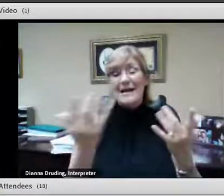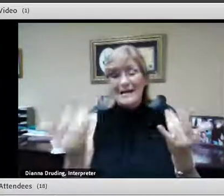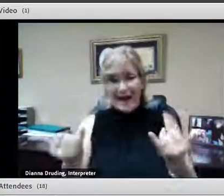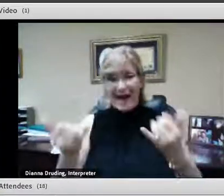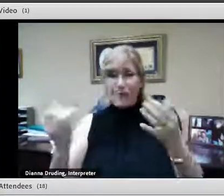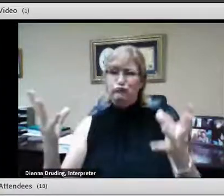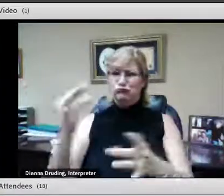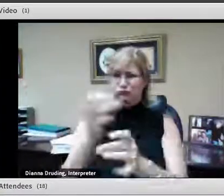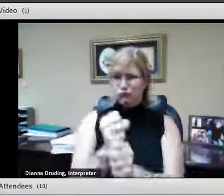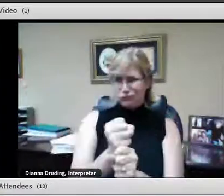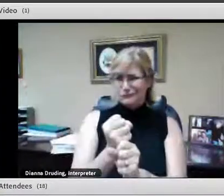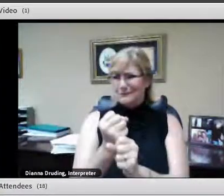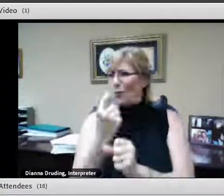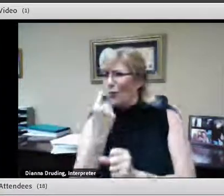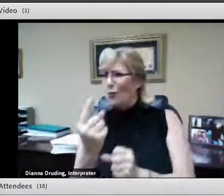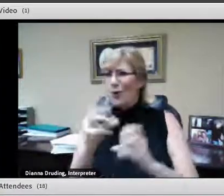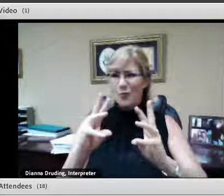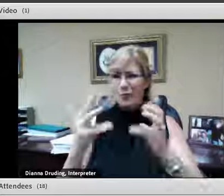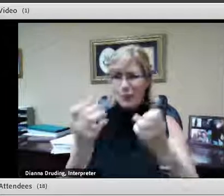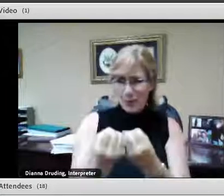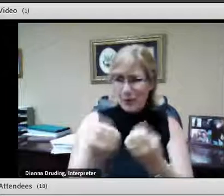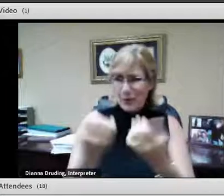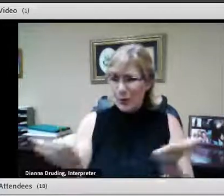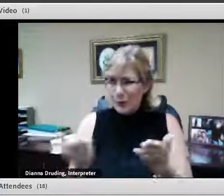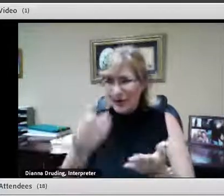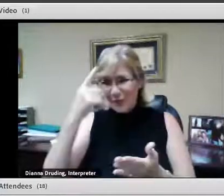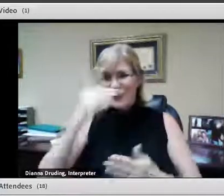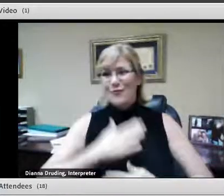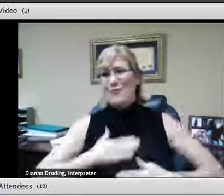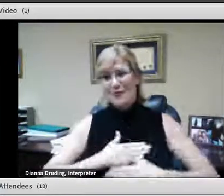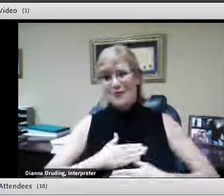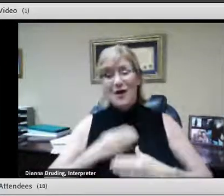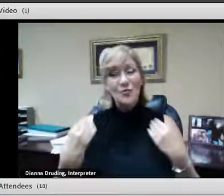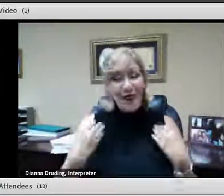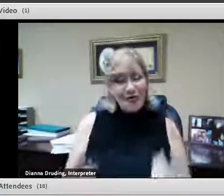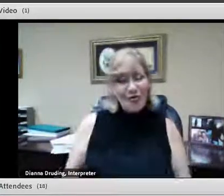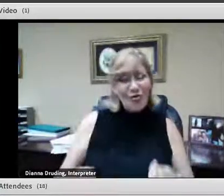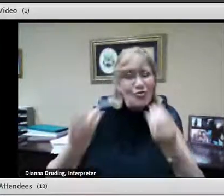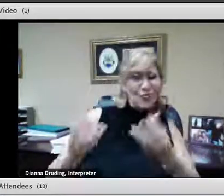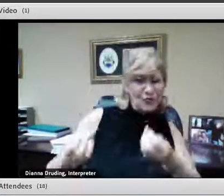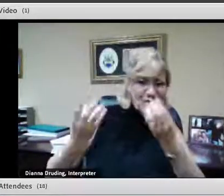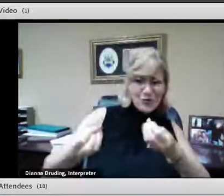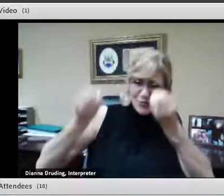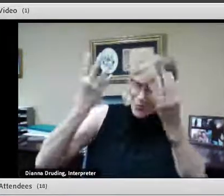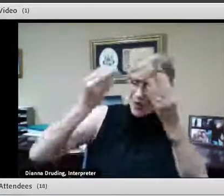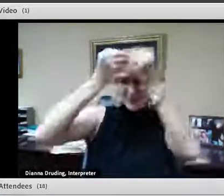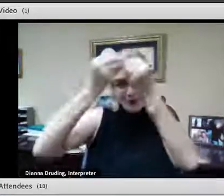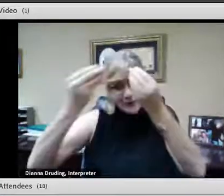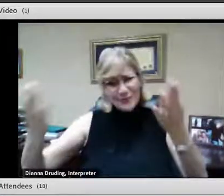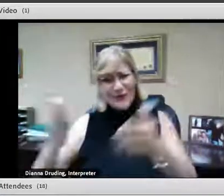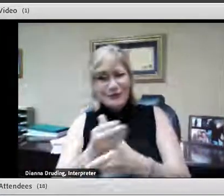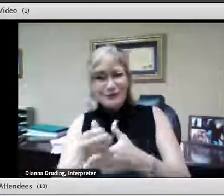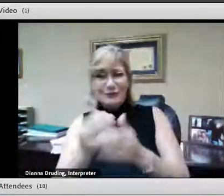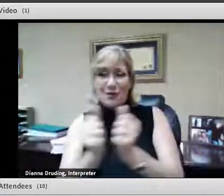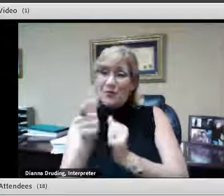and then some into one webinar here for your pleasure, so we've got lots and lots and lots of information to share with you today.